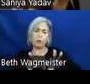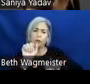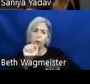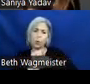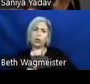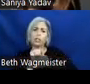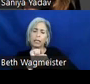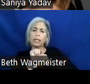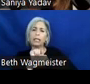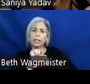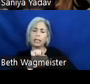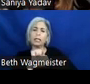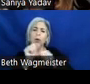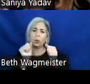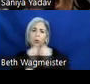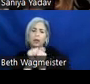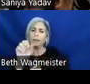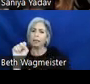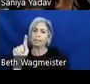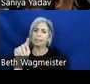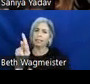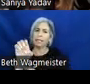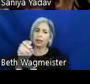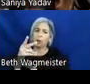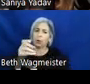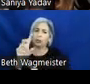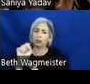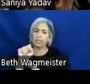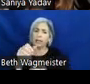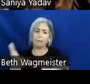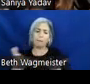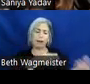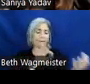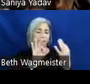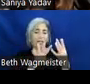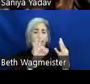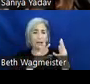stakeholders and tracking feedback for constant refinement of the components and product.